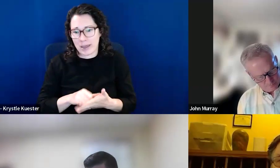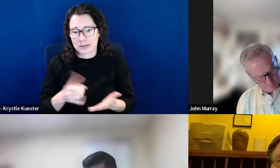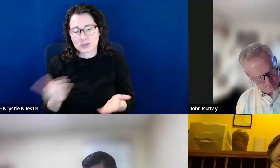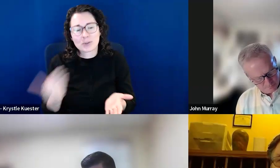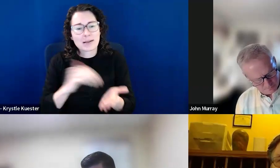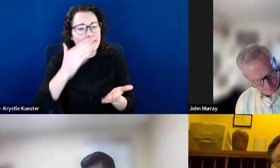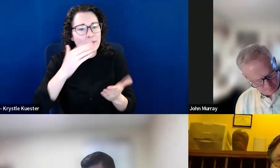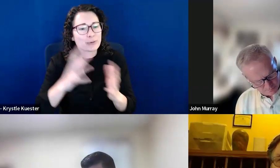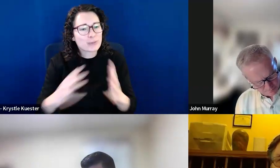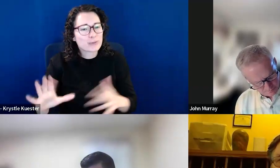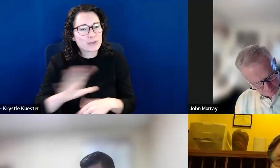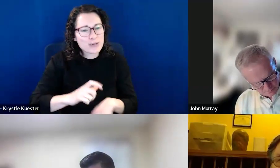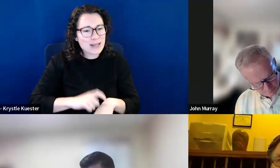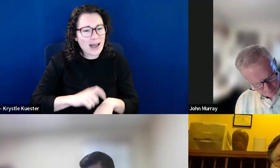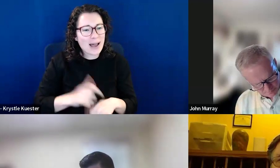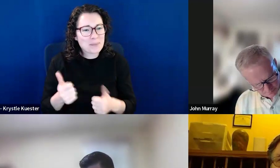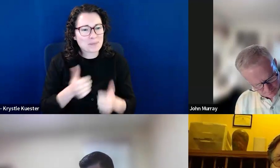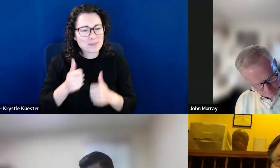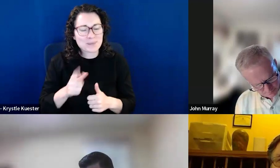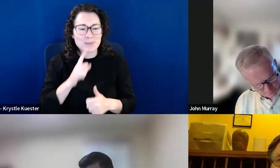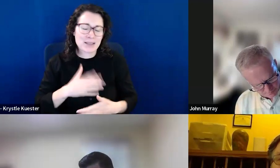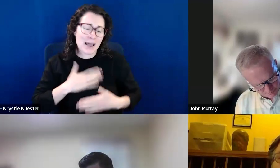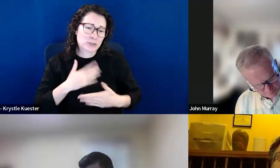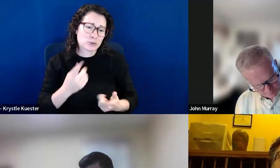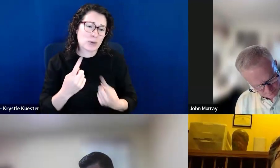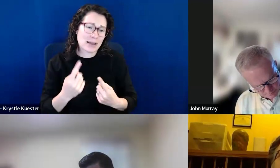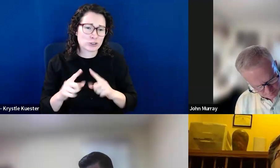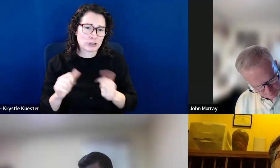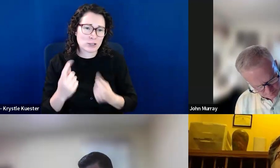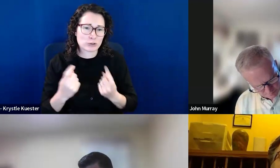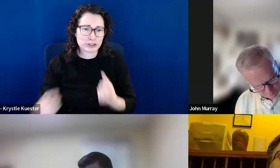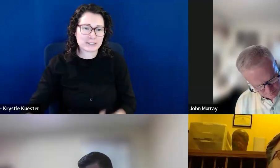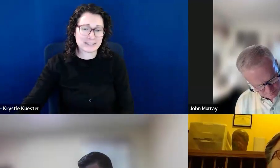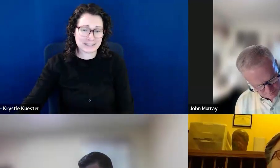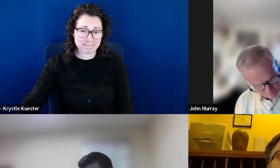thank you so much for your time. Um and yeah, happy to answer your questions. Uh thank you,